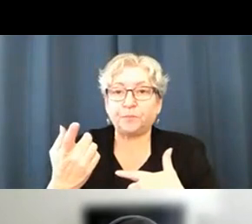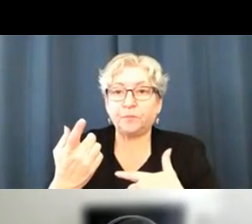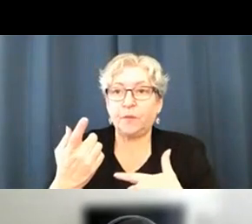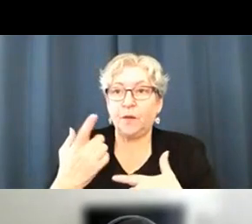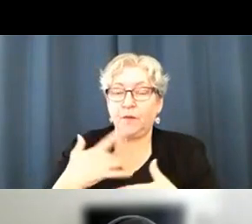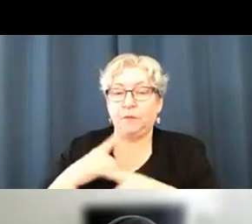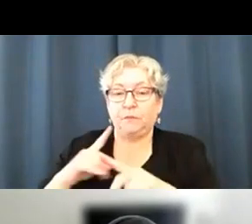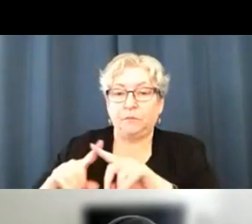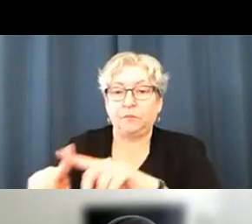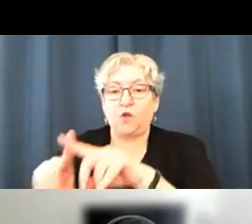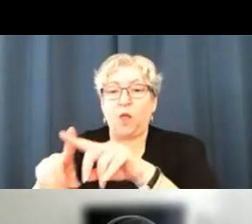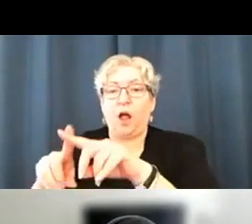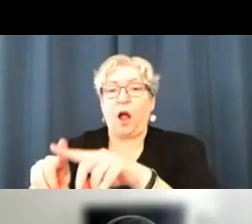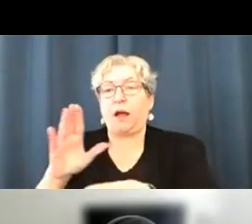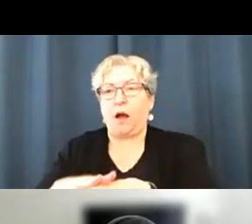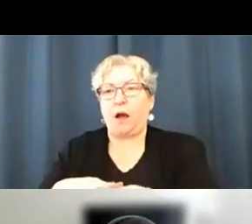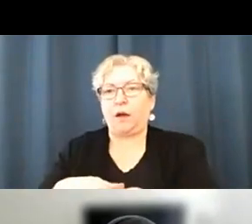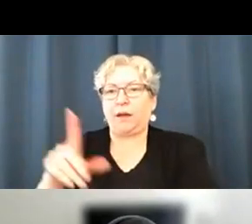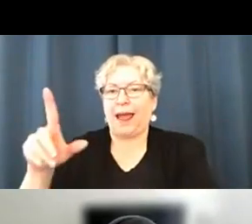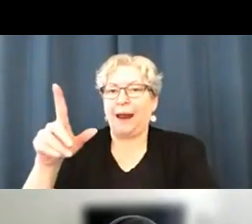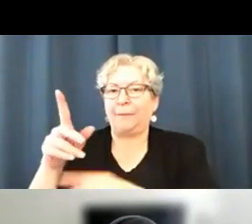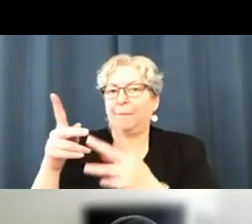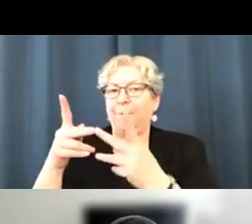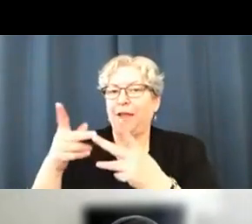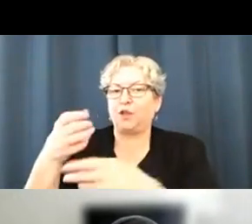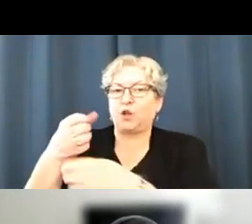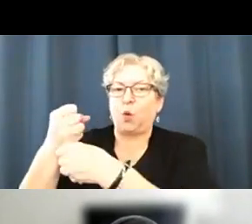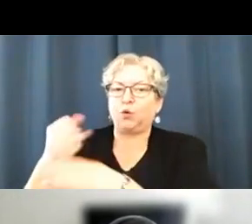on the placeholder text for an edit field or a form field.